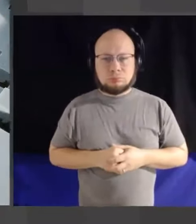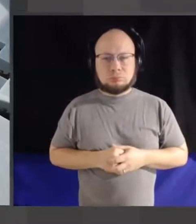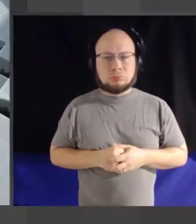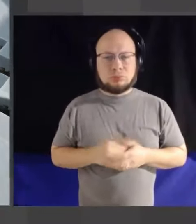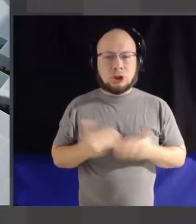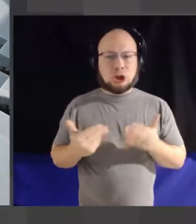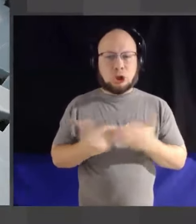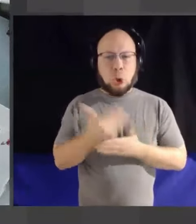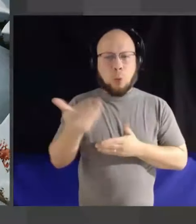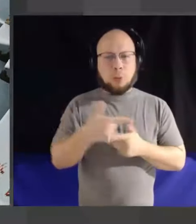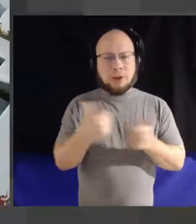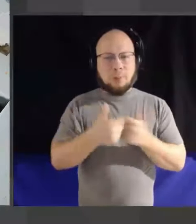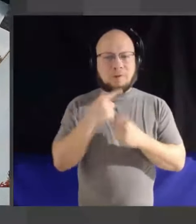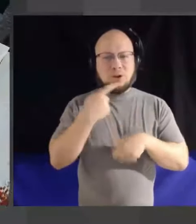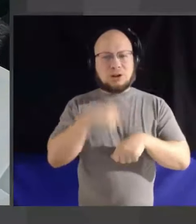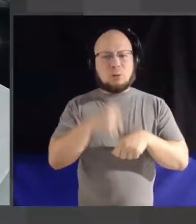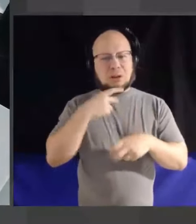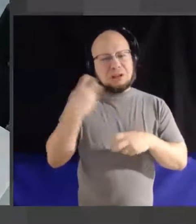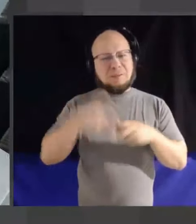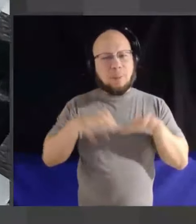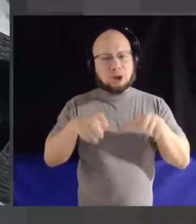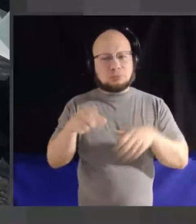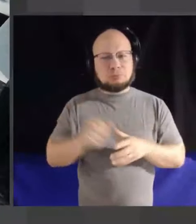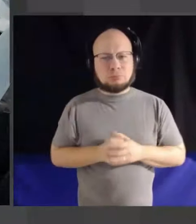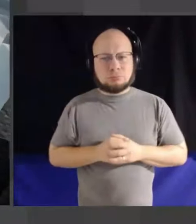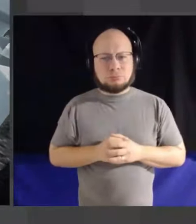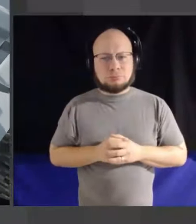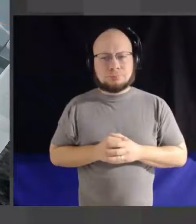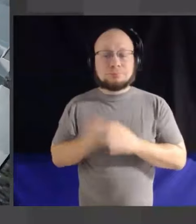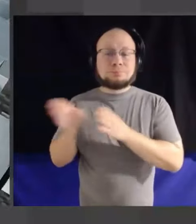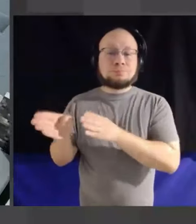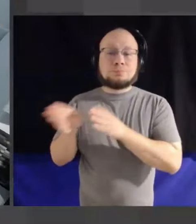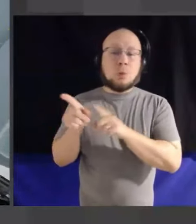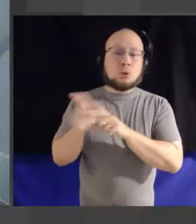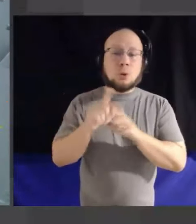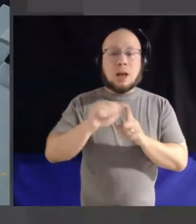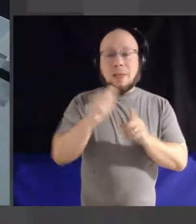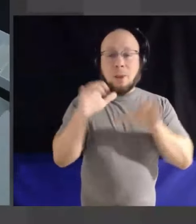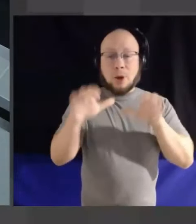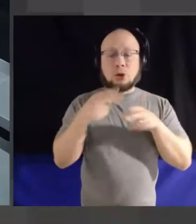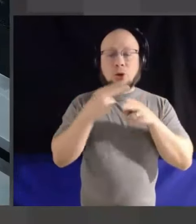THAT IS ANOTHER MINECRAFT MOB THAT WE GET TO WELCOME.